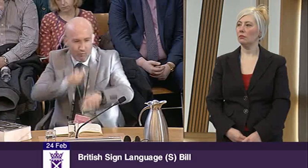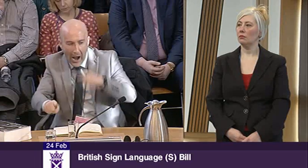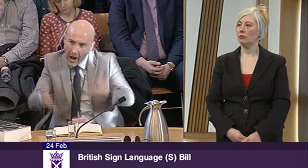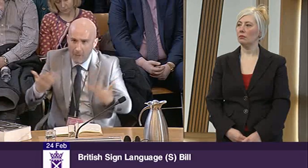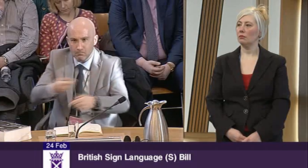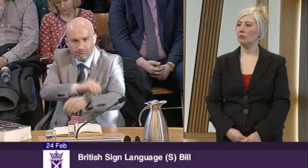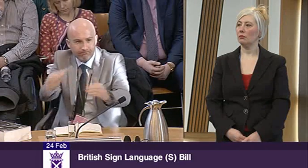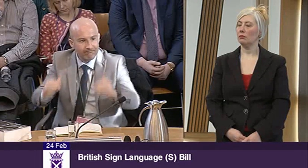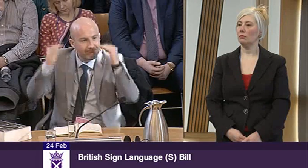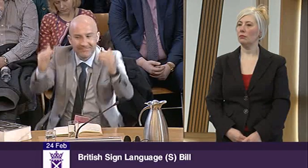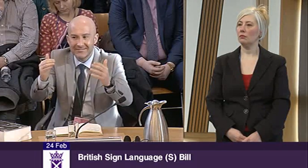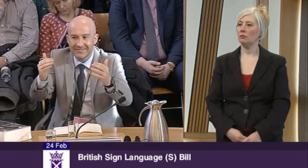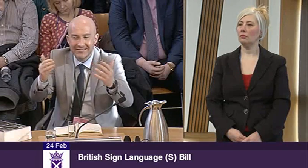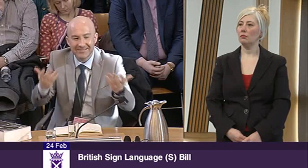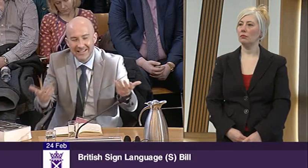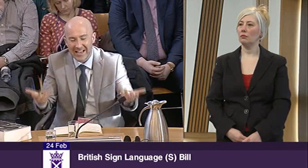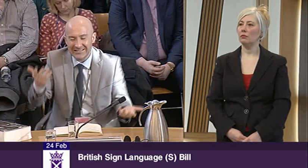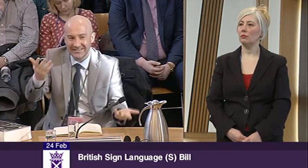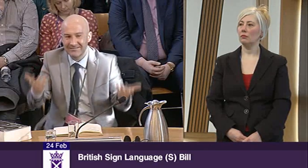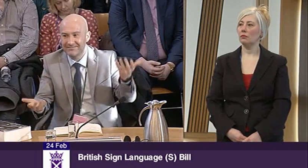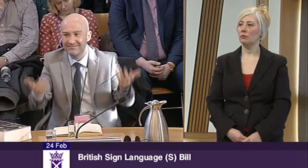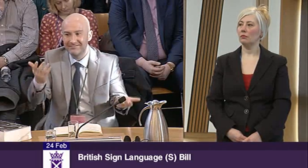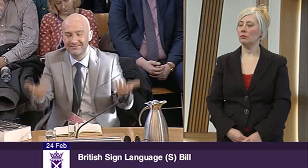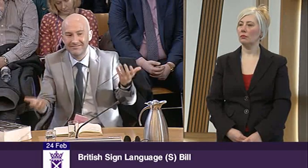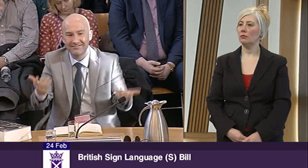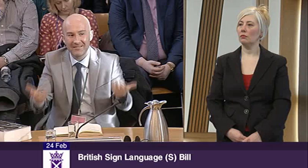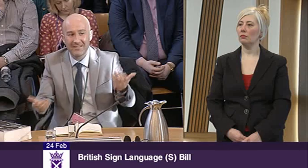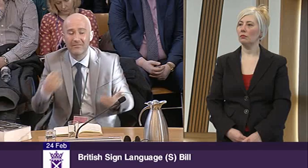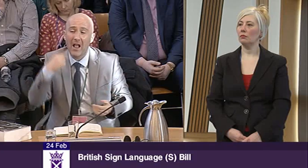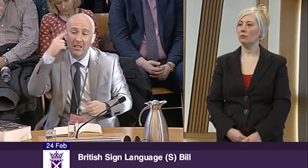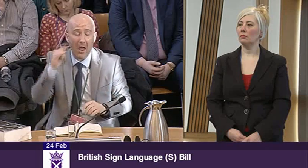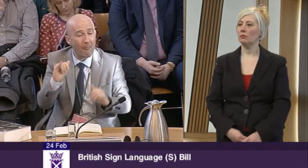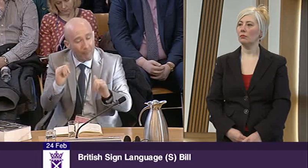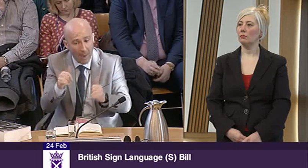about sanctions, they might just make things easier to achieve.